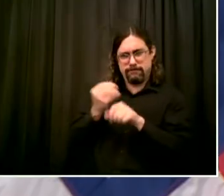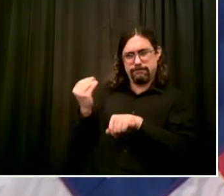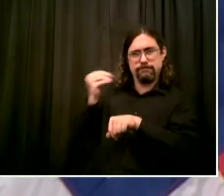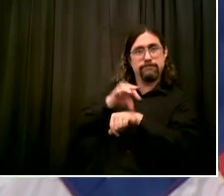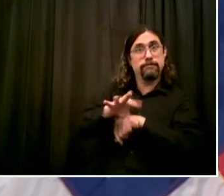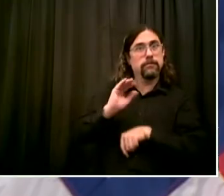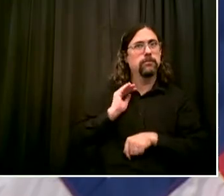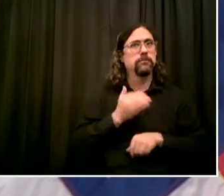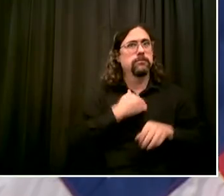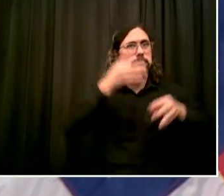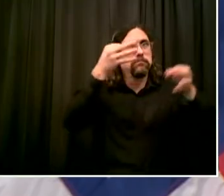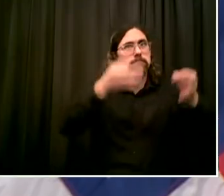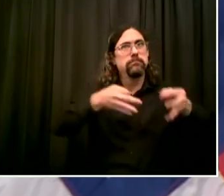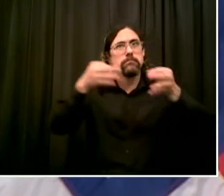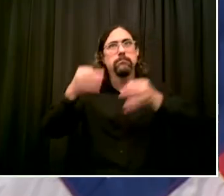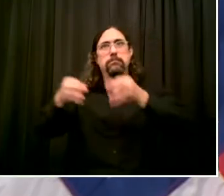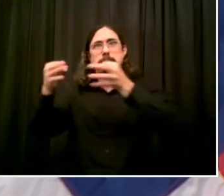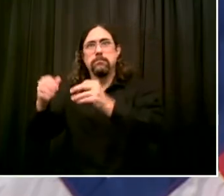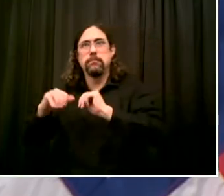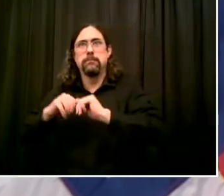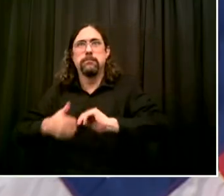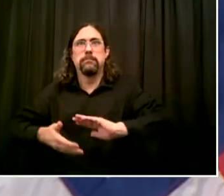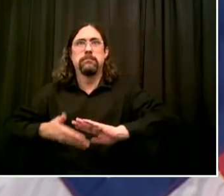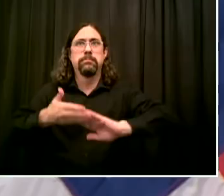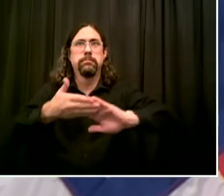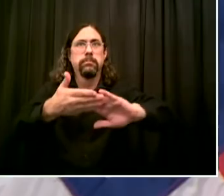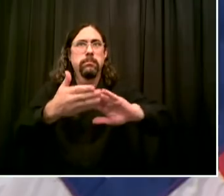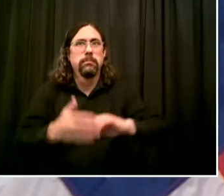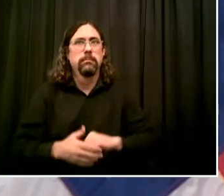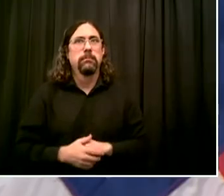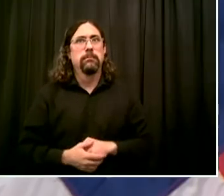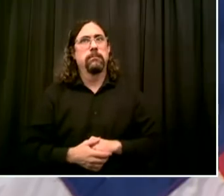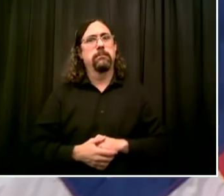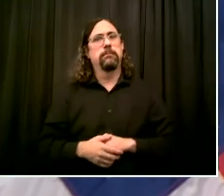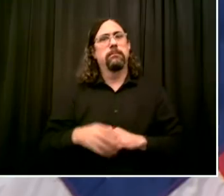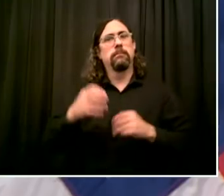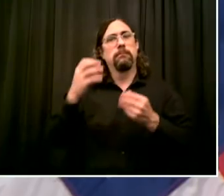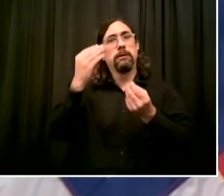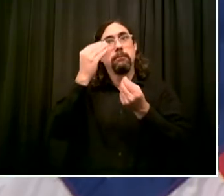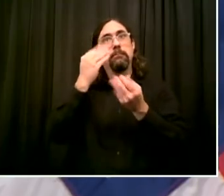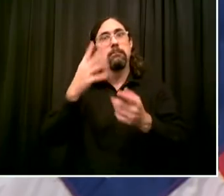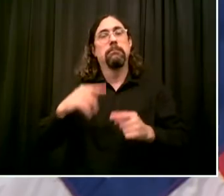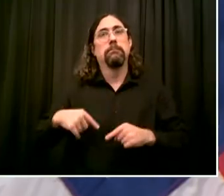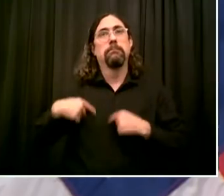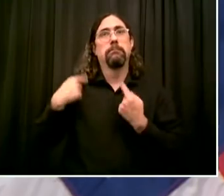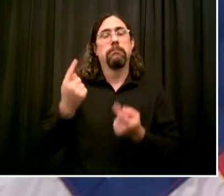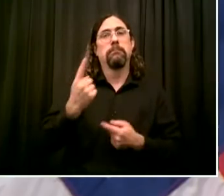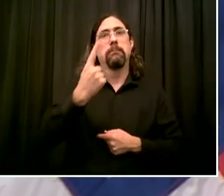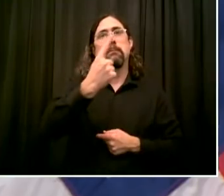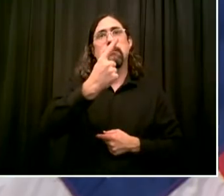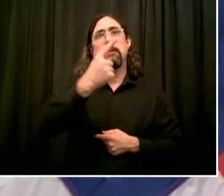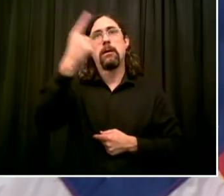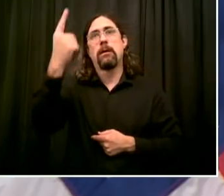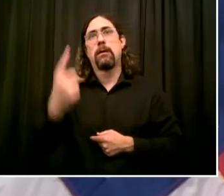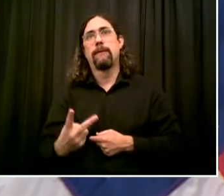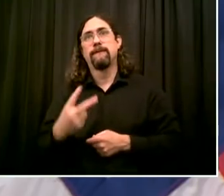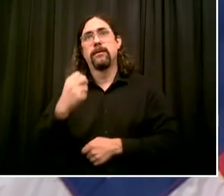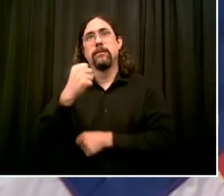THINGS ARE CONNECTED HERE . JUST IN THE LAST YEAR AND A ALHF